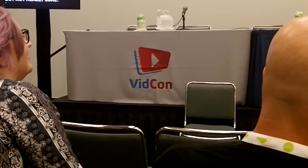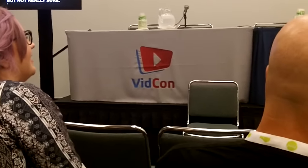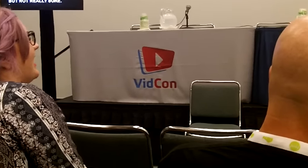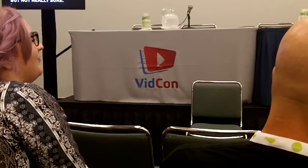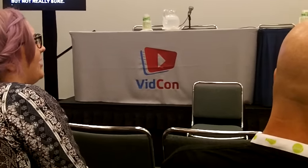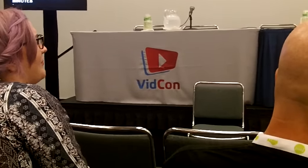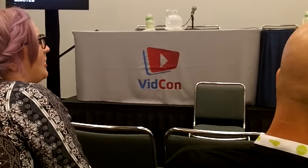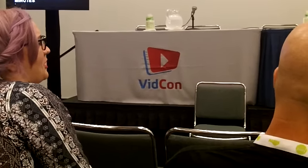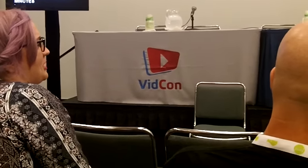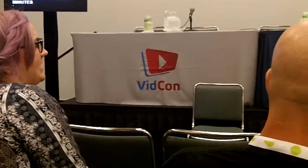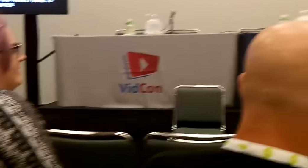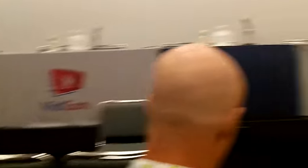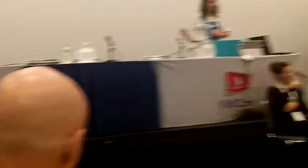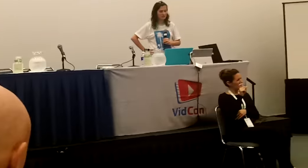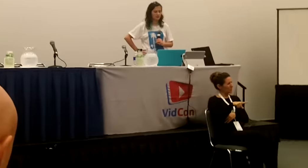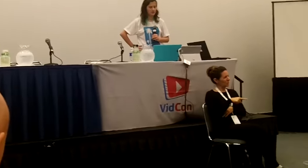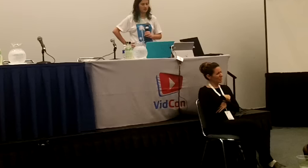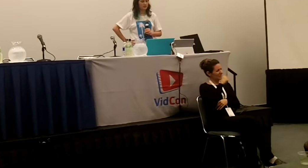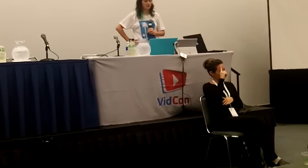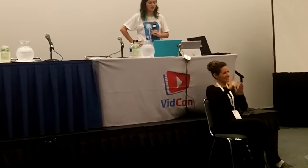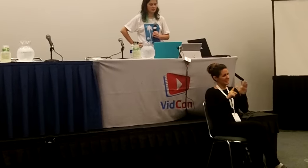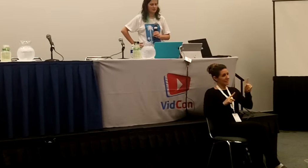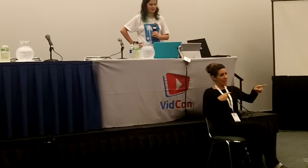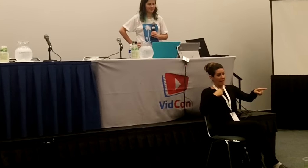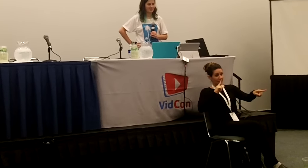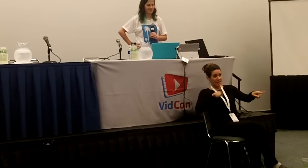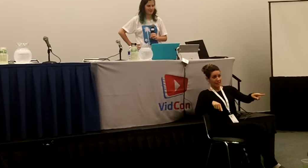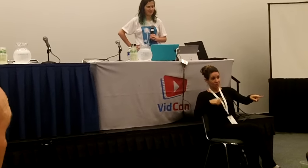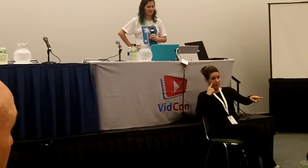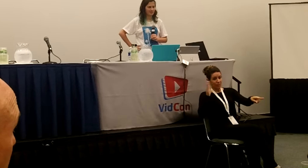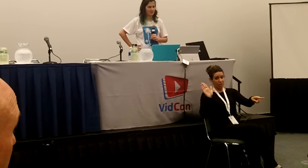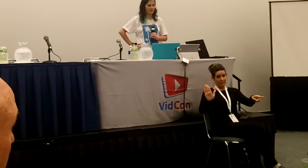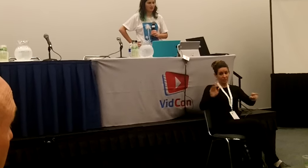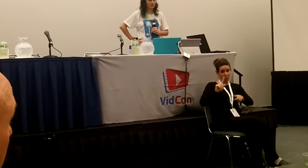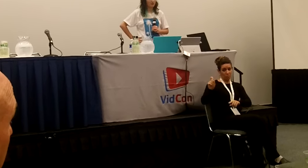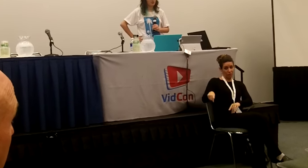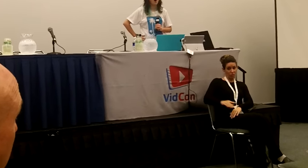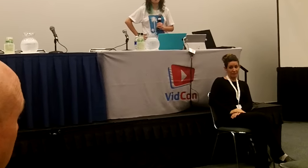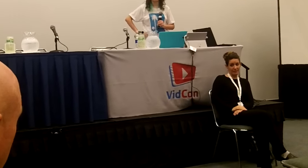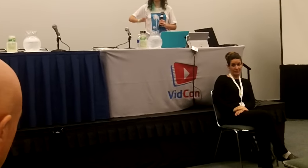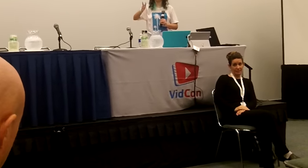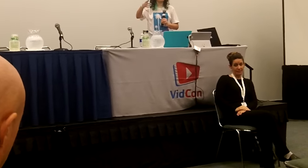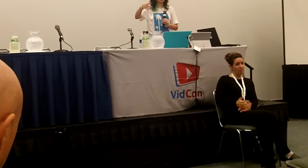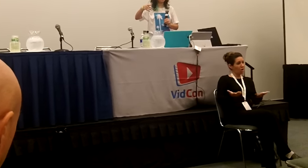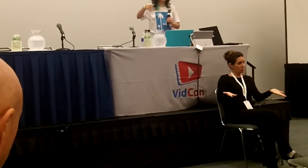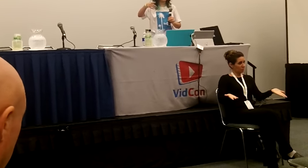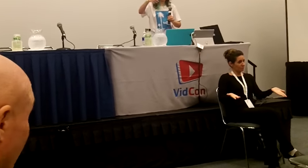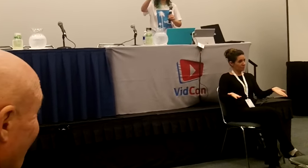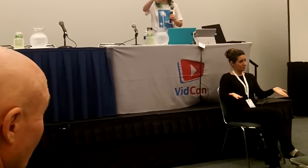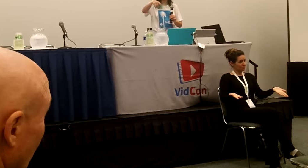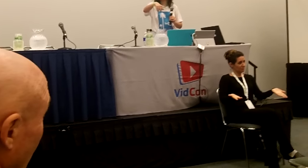I forget my question. I have an answer to his question. Oh, okay, well there's an answer.